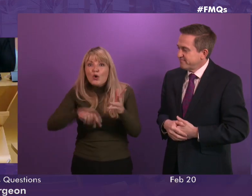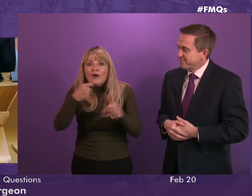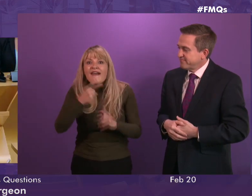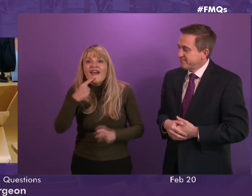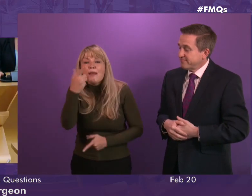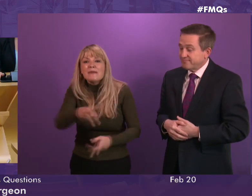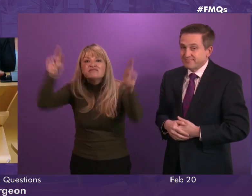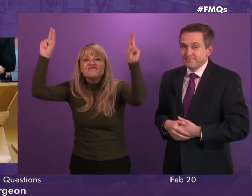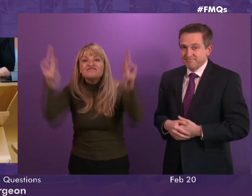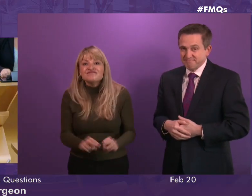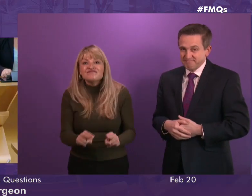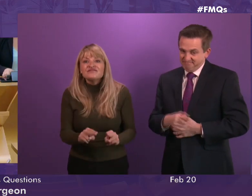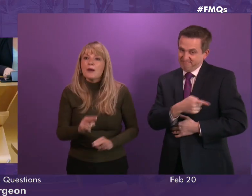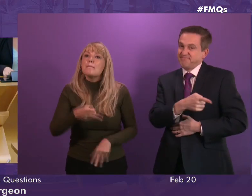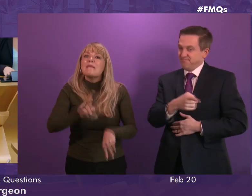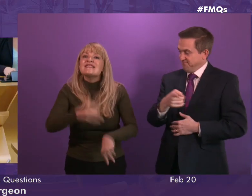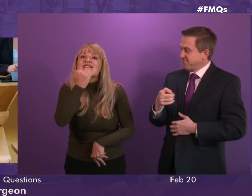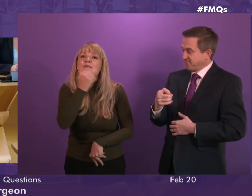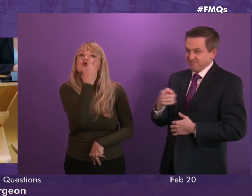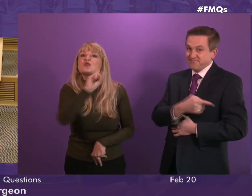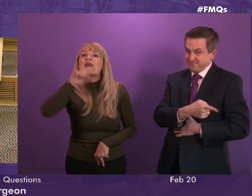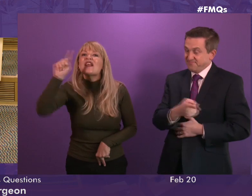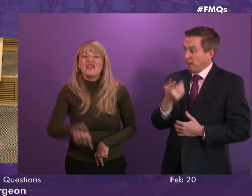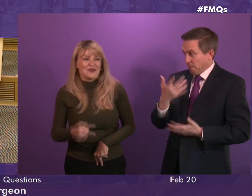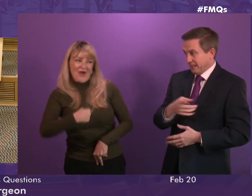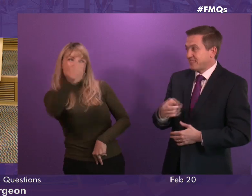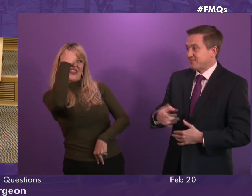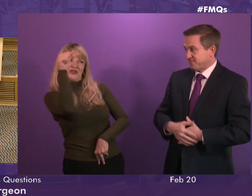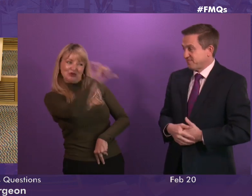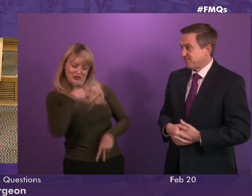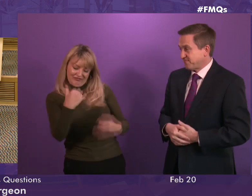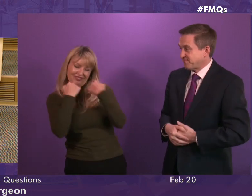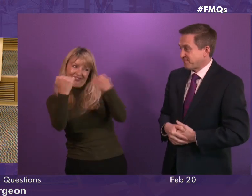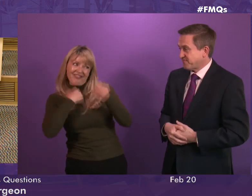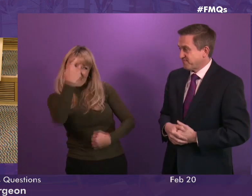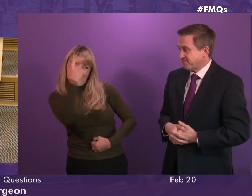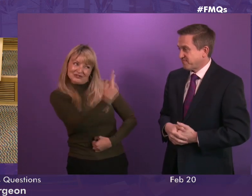numbers by 20,000. Perhaps he should reflect on that.